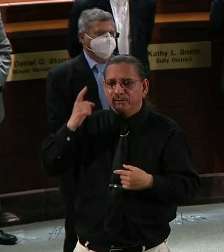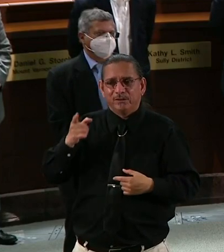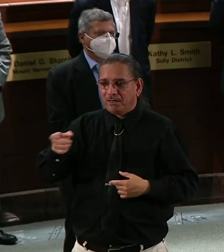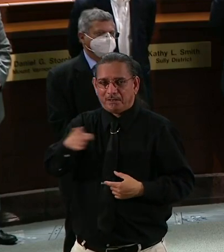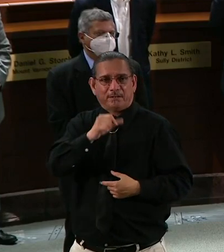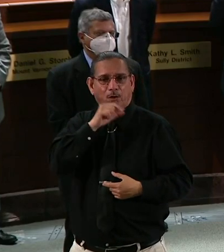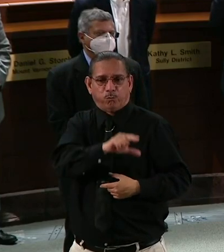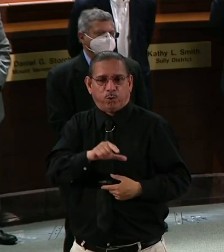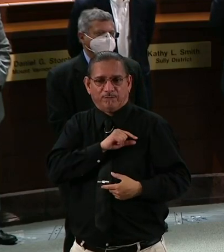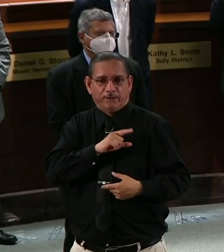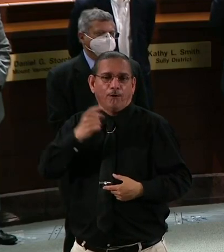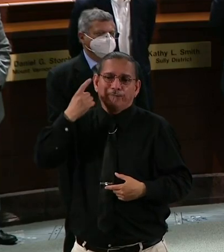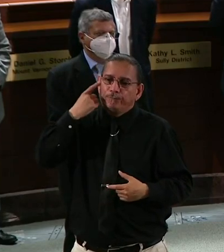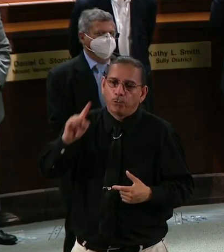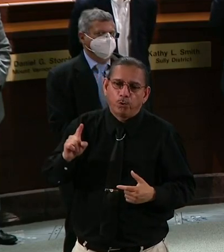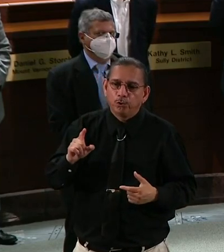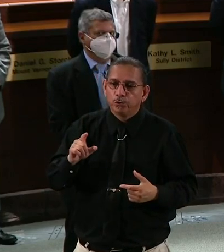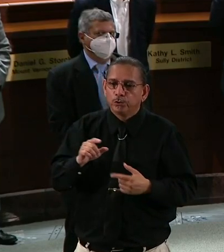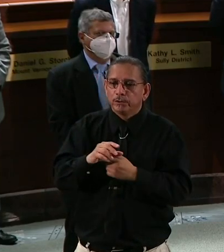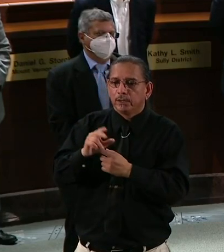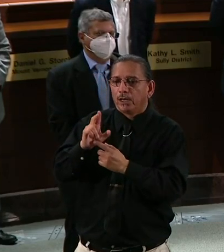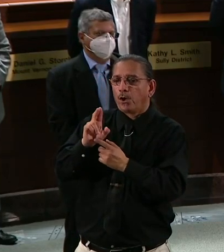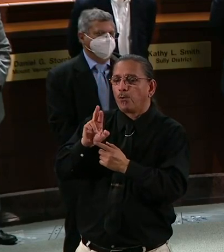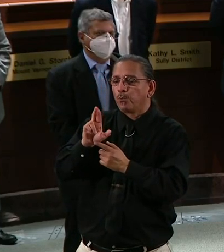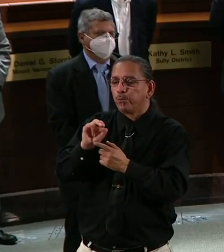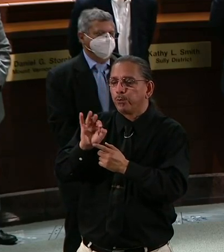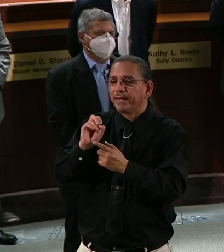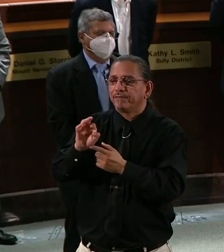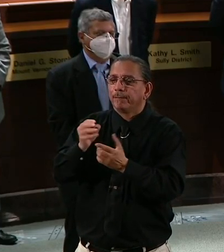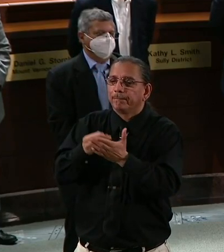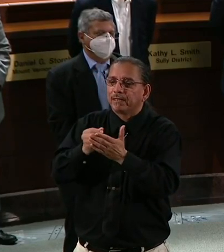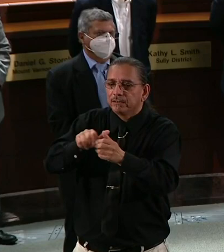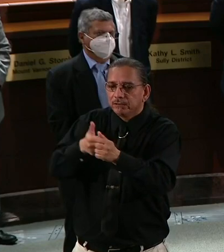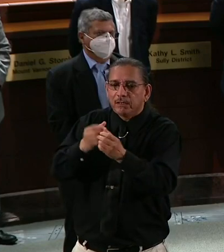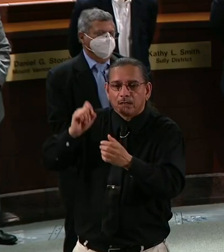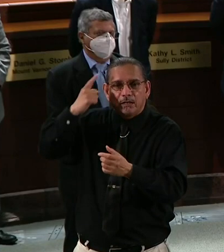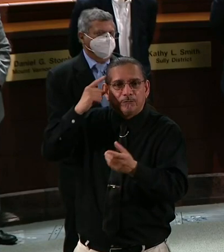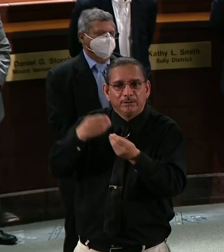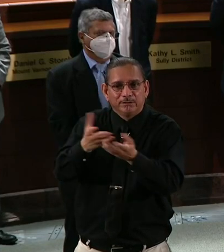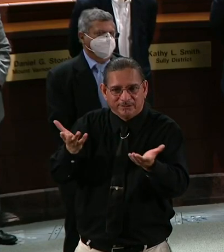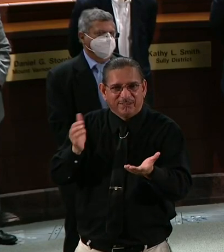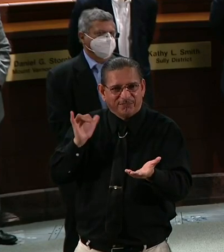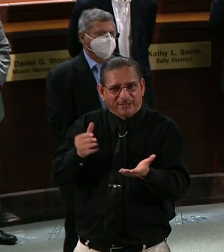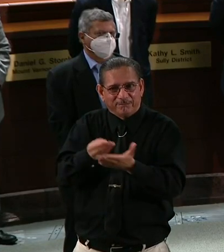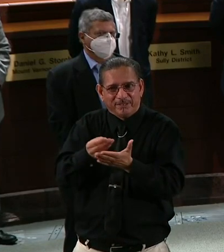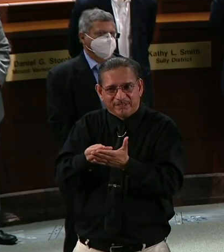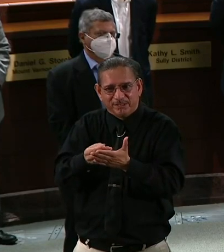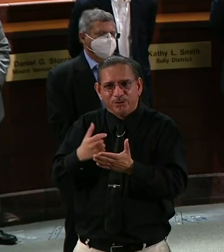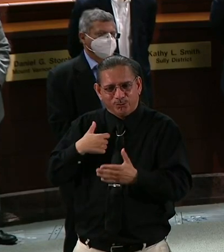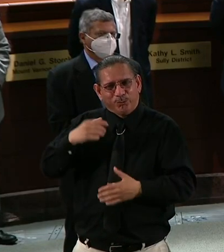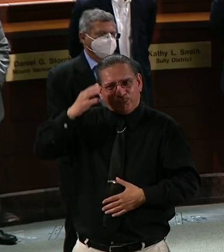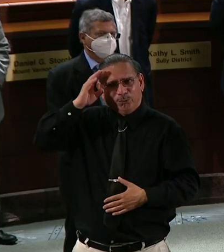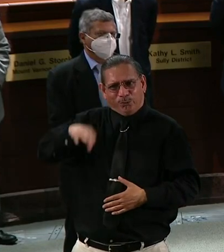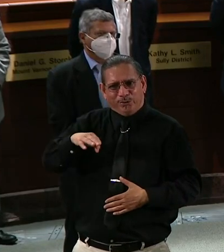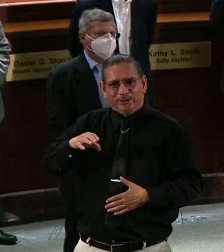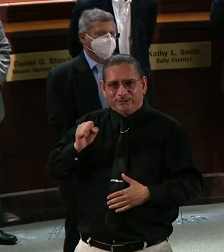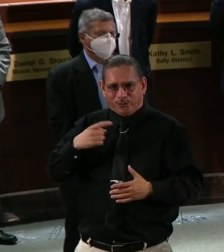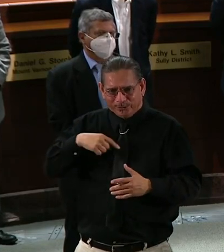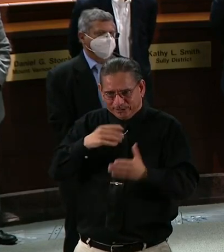LOOK THE MOST A BOOK. IS THAT WE AND- MOST OF THE REQUIREMENTS THAT MUST AND KEPT UP BY THE MOST. IN CABINET IS